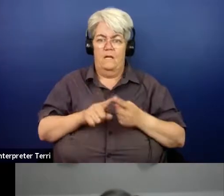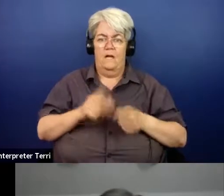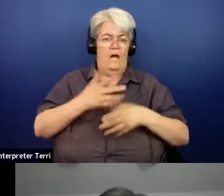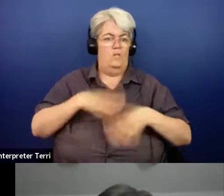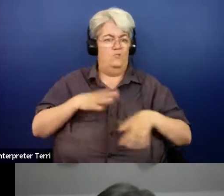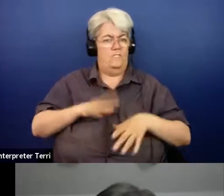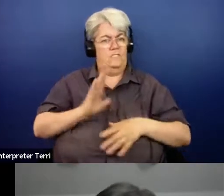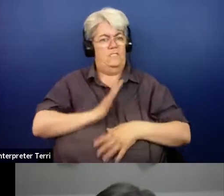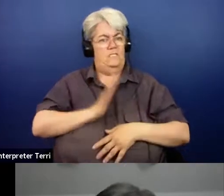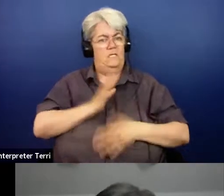recently. He thought I should